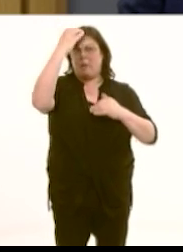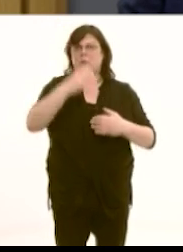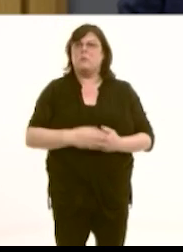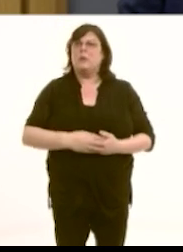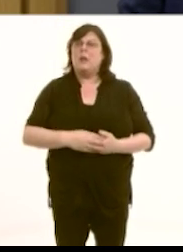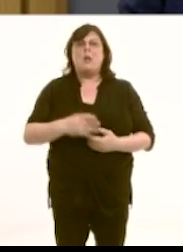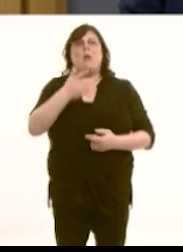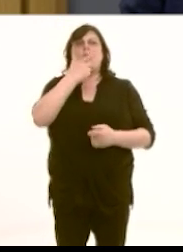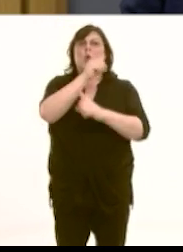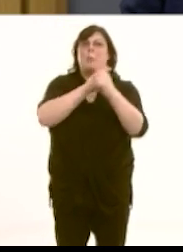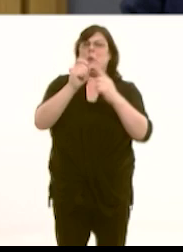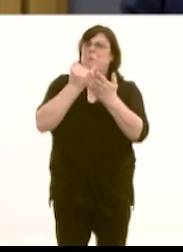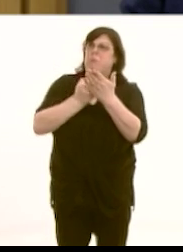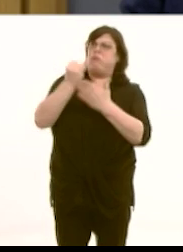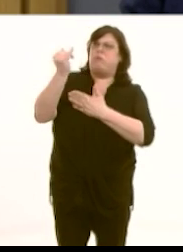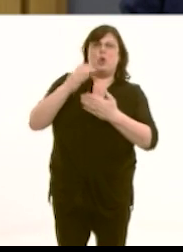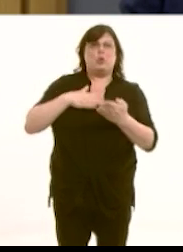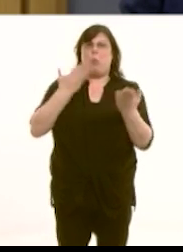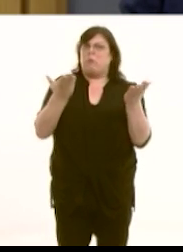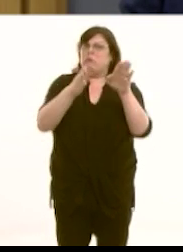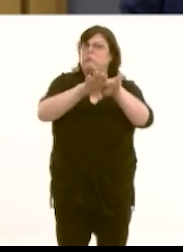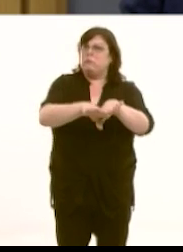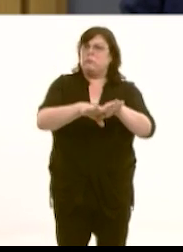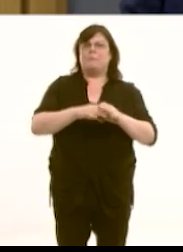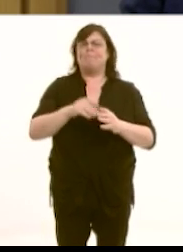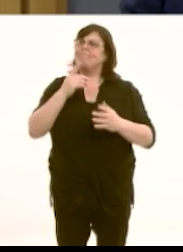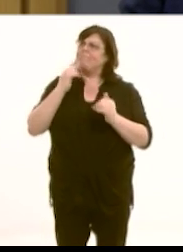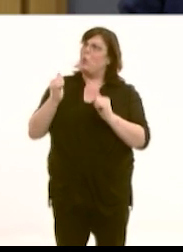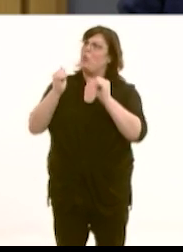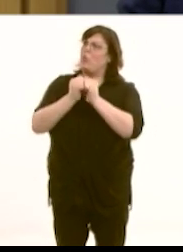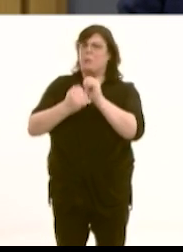Would you agree with me that itís important that public services are available within